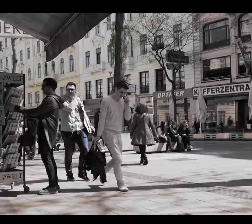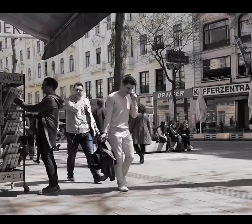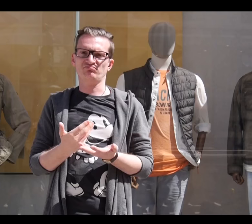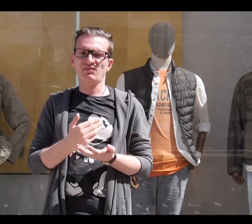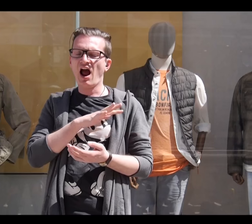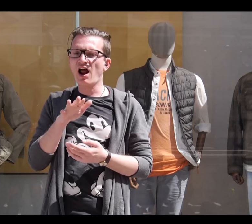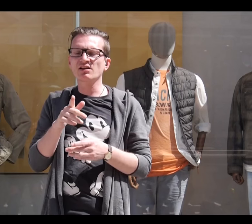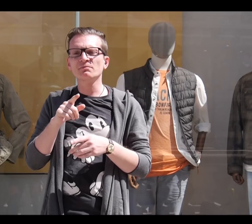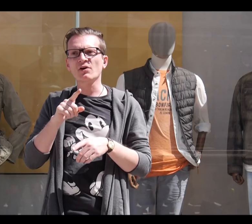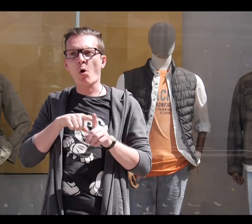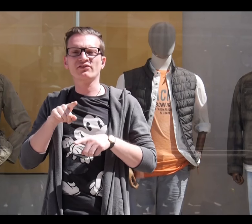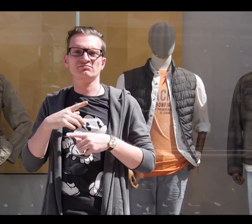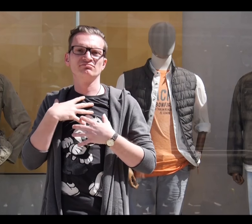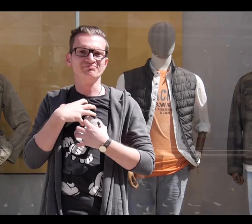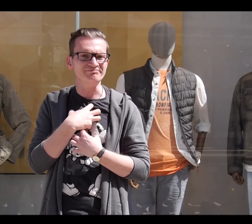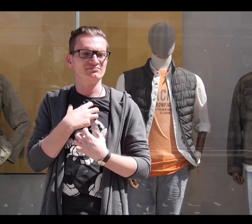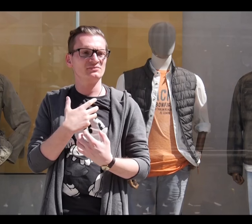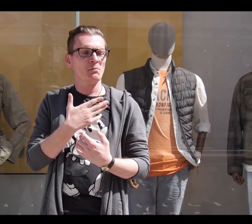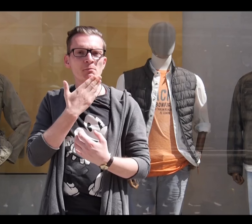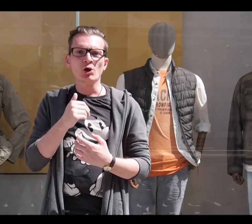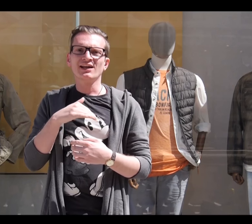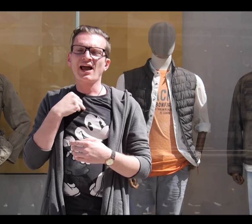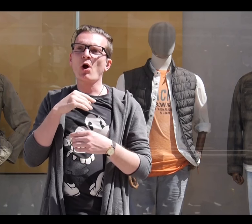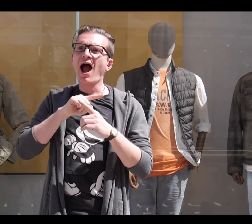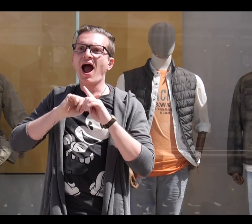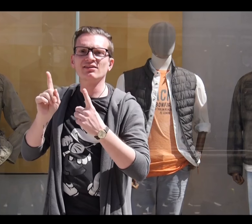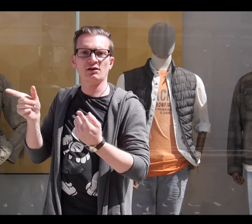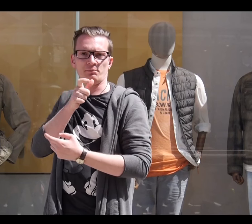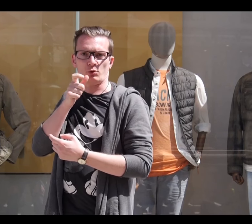It's often frustrating for Deaf people, because they want to have access to a wide range of career opportunities